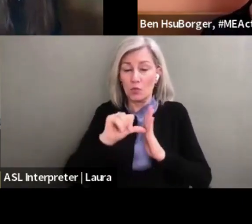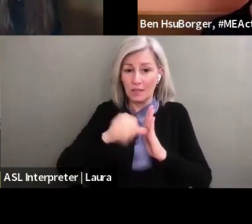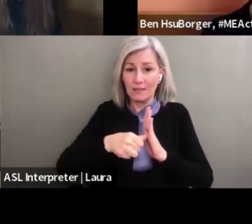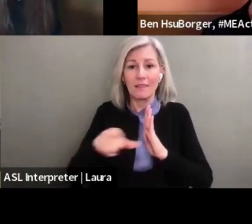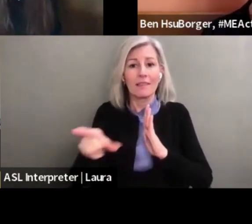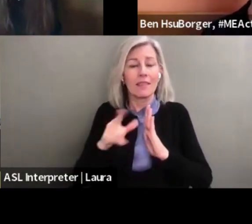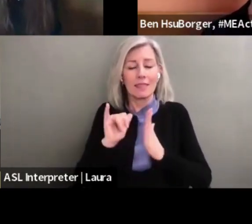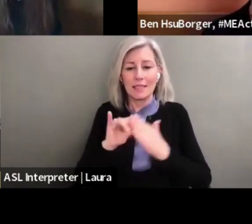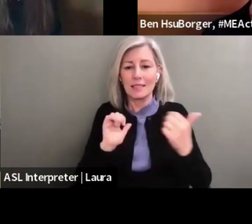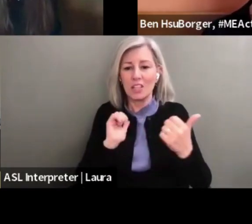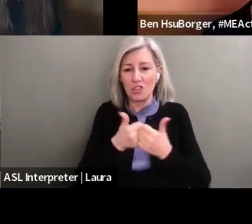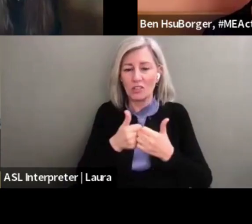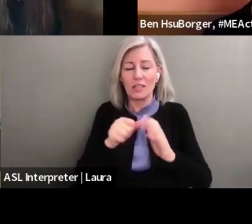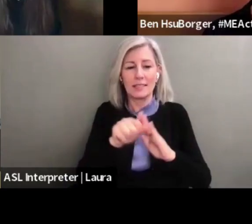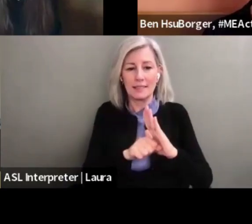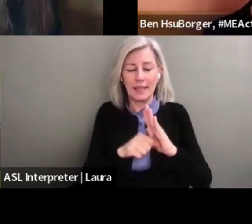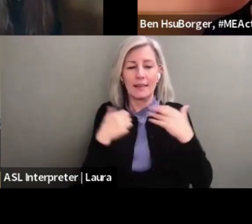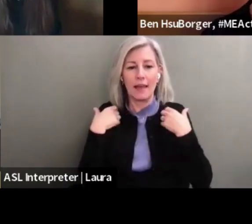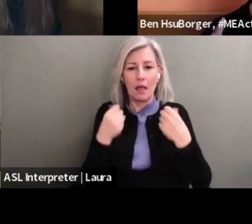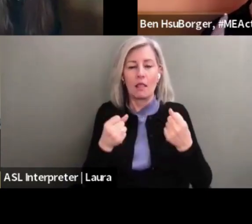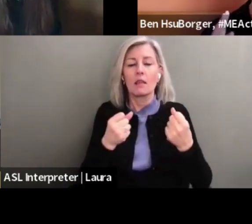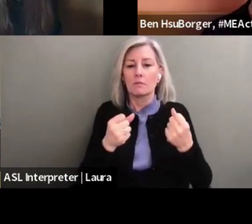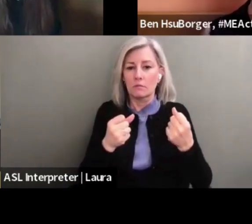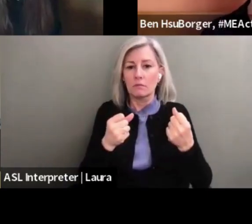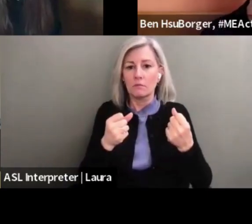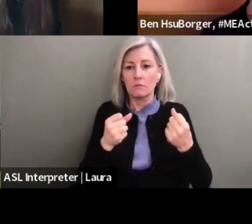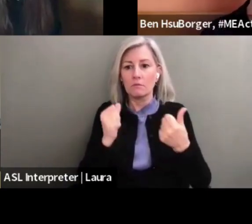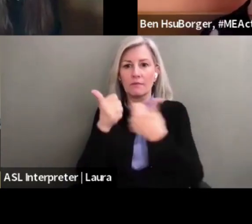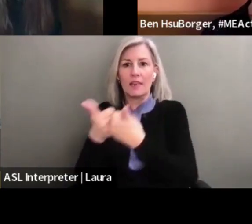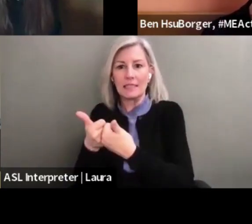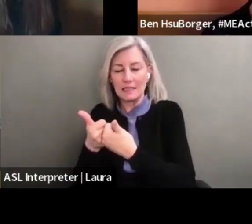removed from the home, put into a psychiatric institution because they weren't believed or understood.